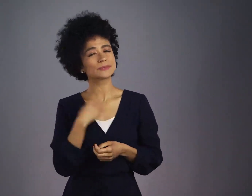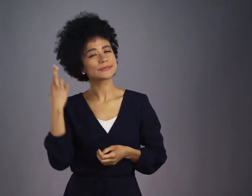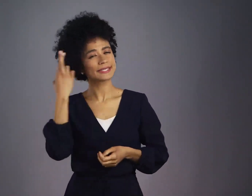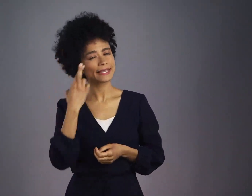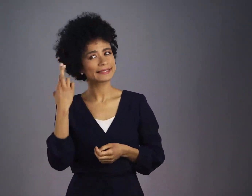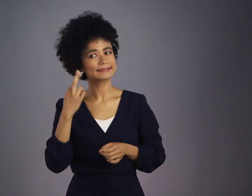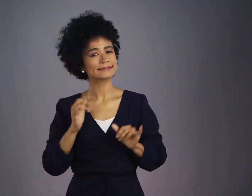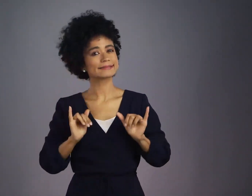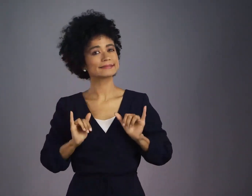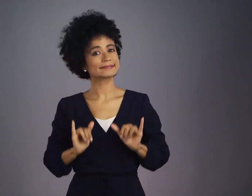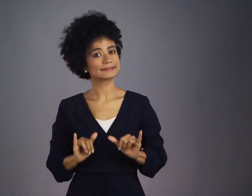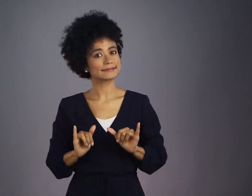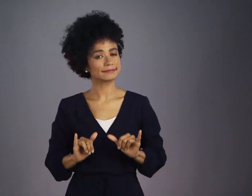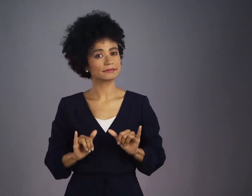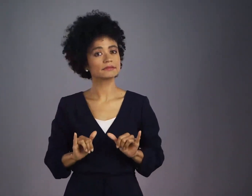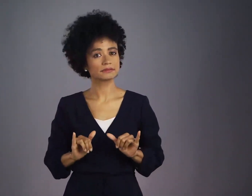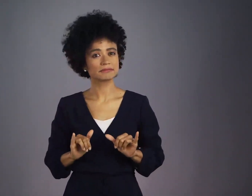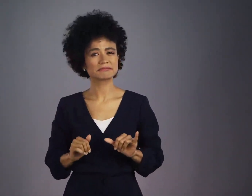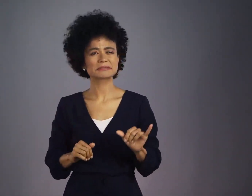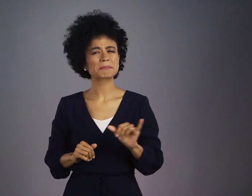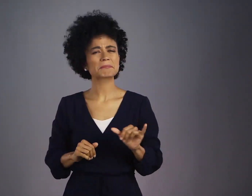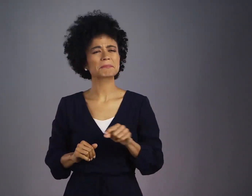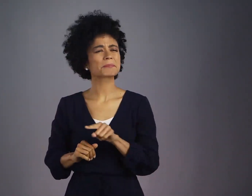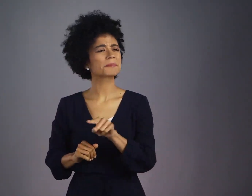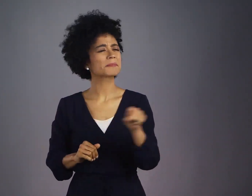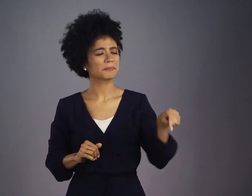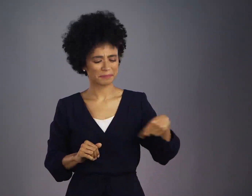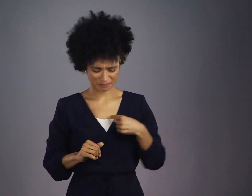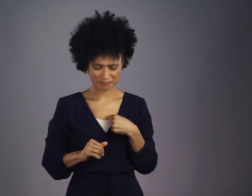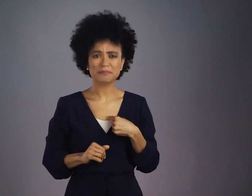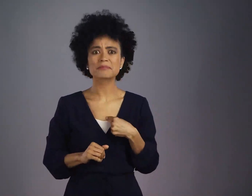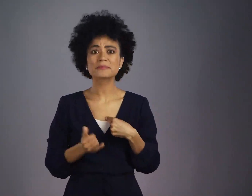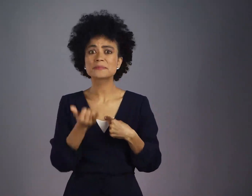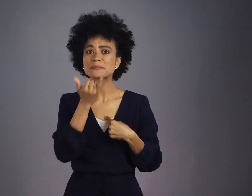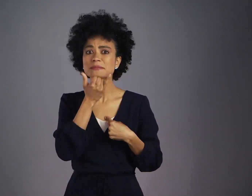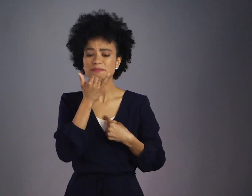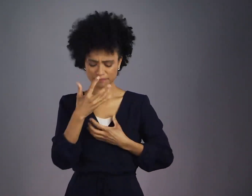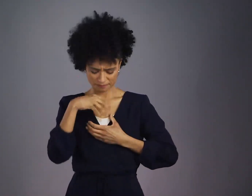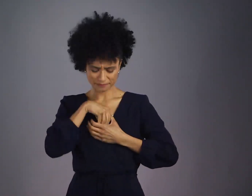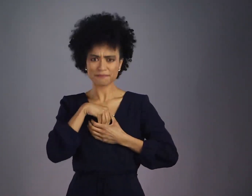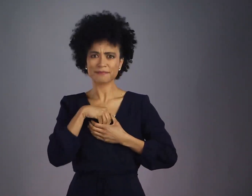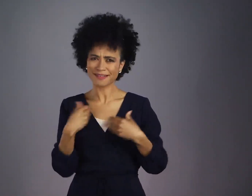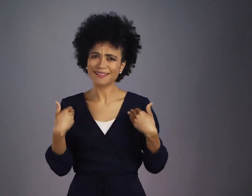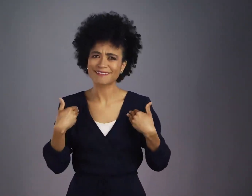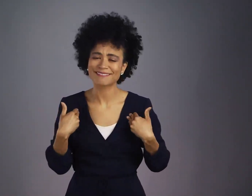We wives found that, like everybody else, we were afflicted with pride, self-pity,